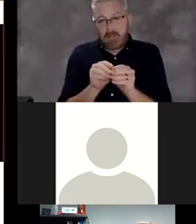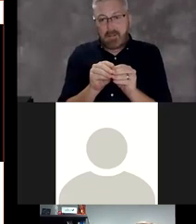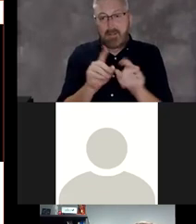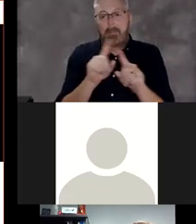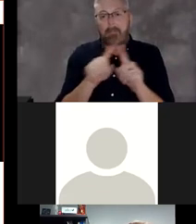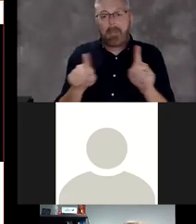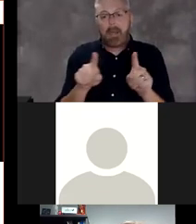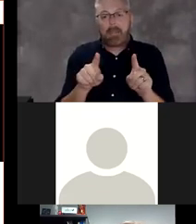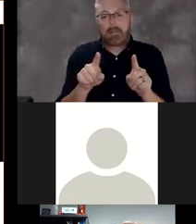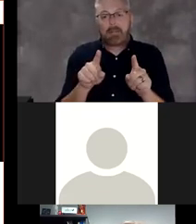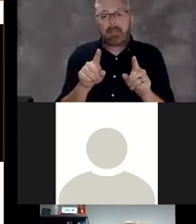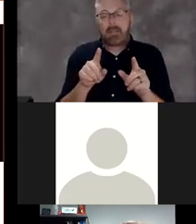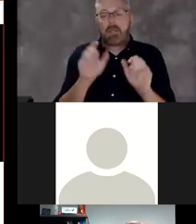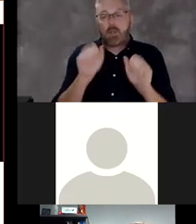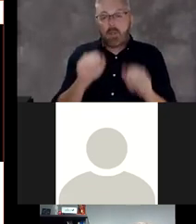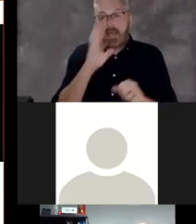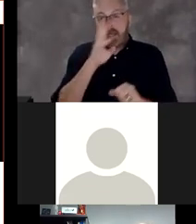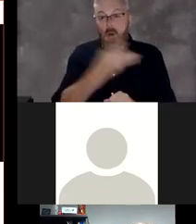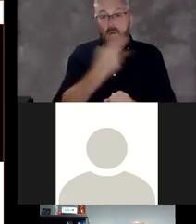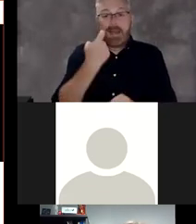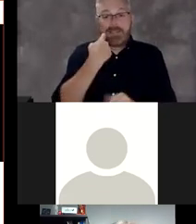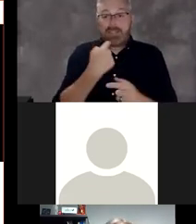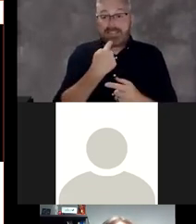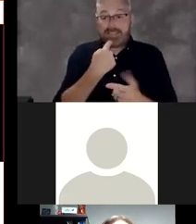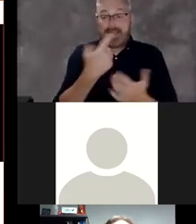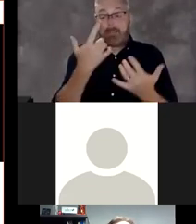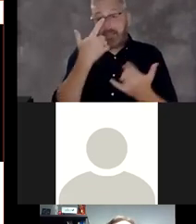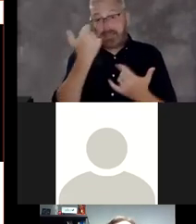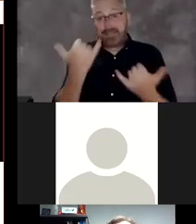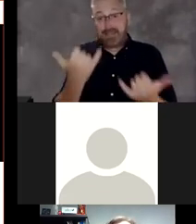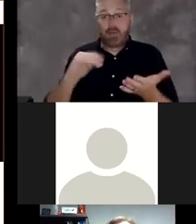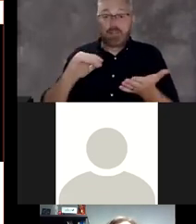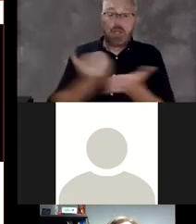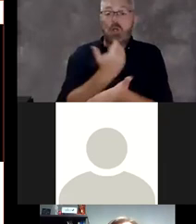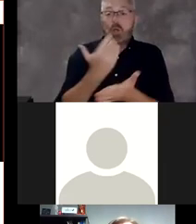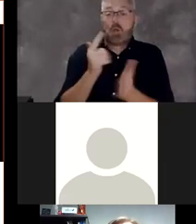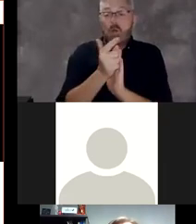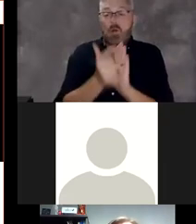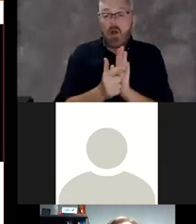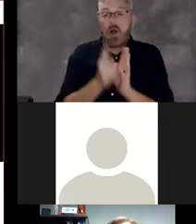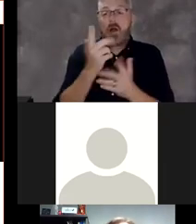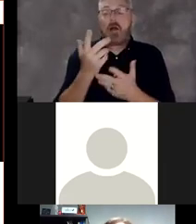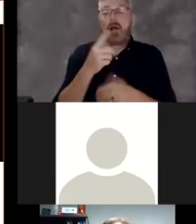SAID BECAUSE THERE'S A NEW LAW NOW THAT LIMITS THE STATUTE OF